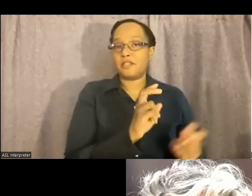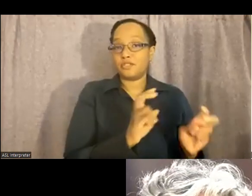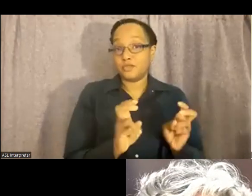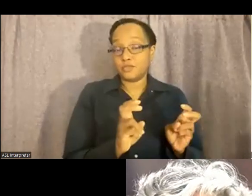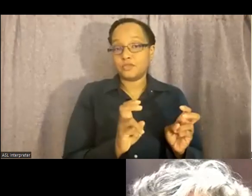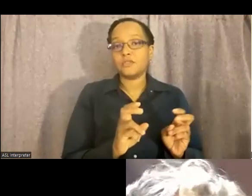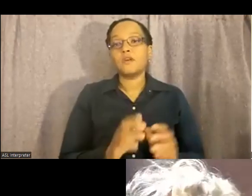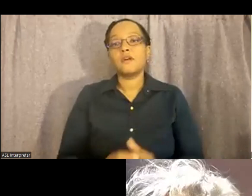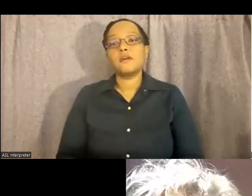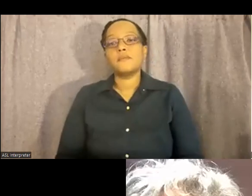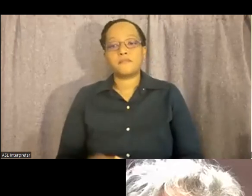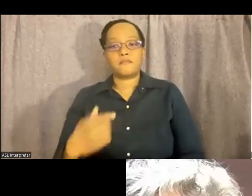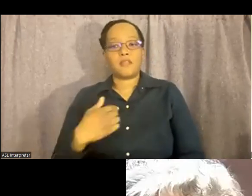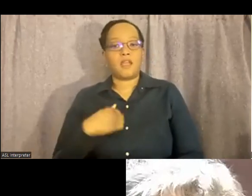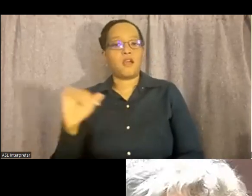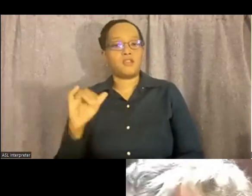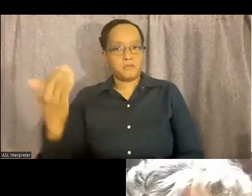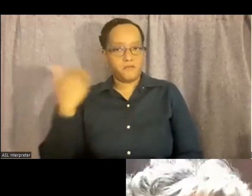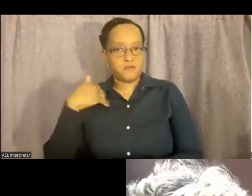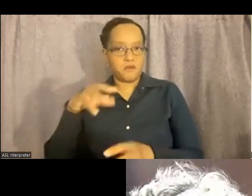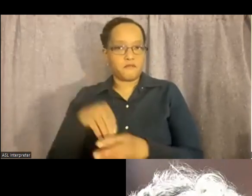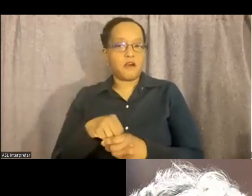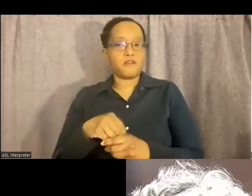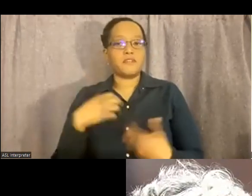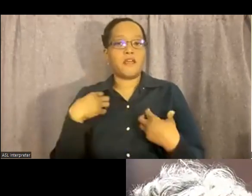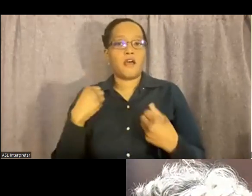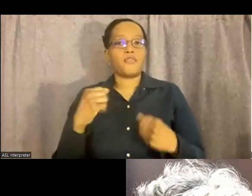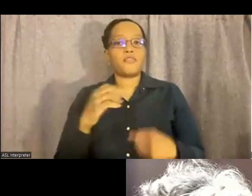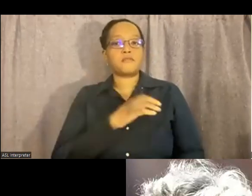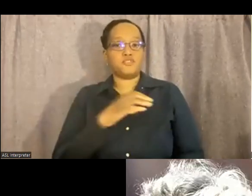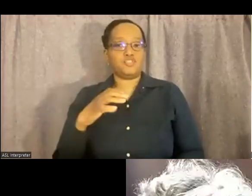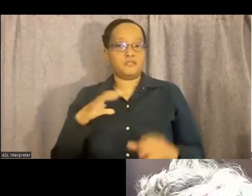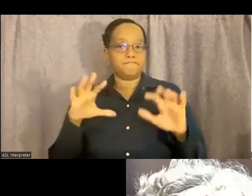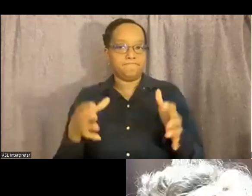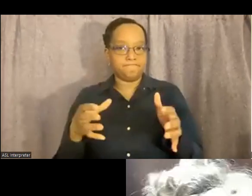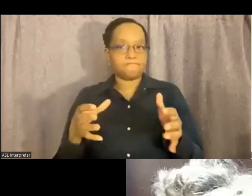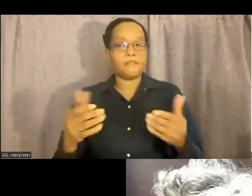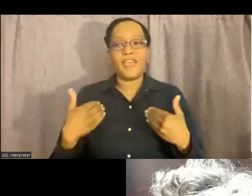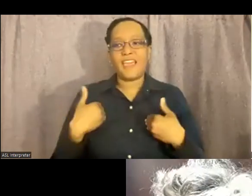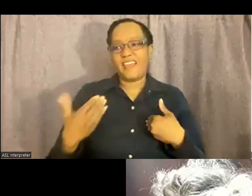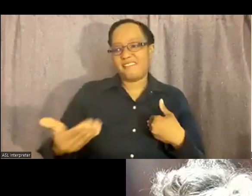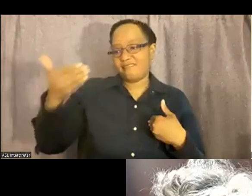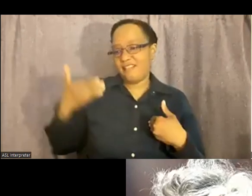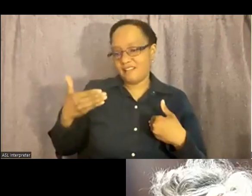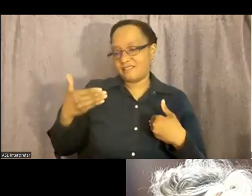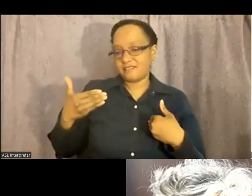I was also in the health commission when we had the last , what I call transformation